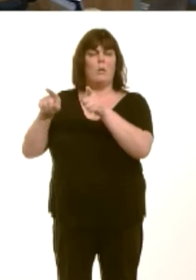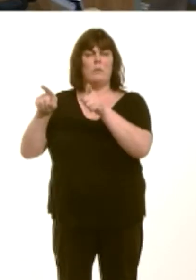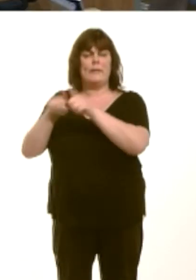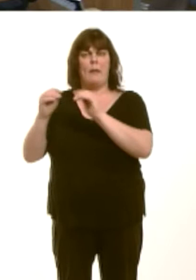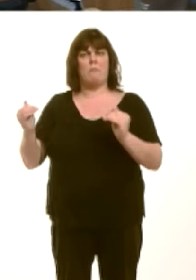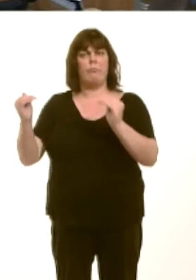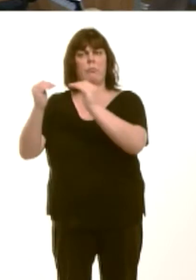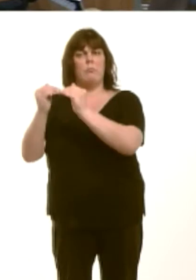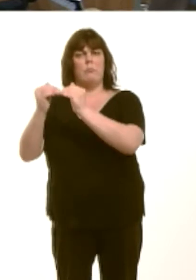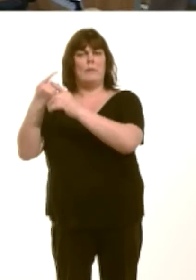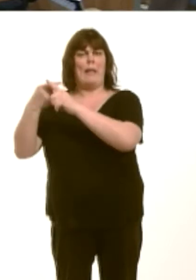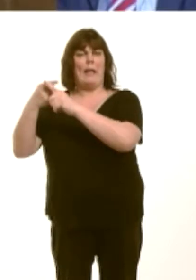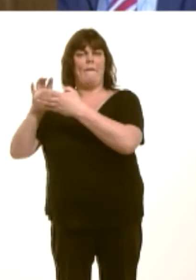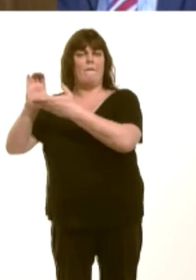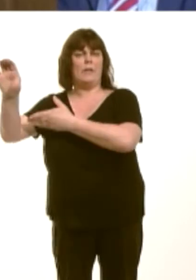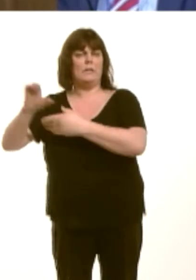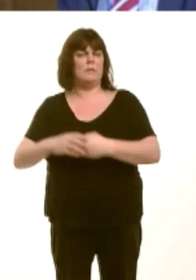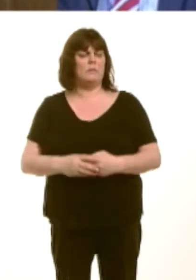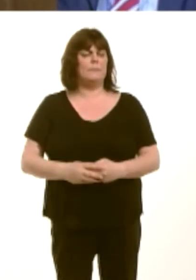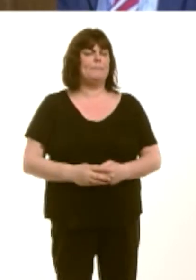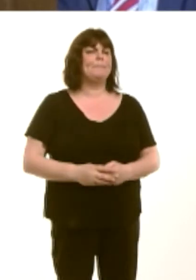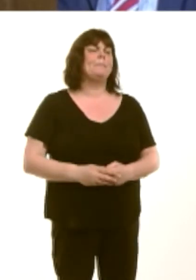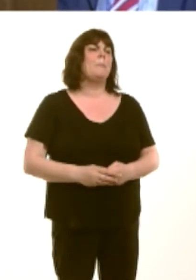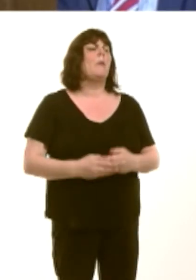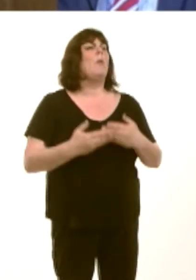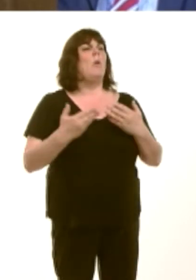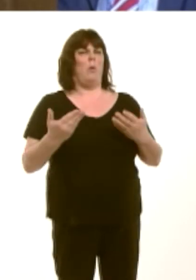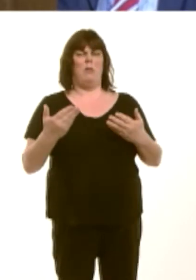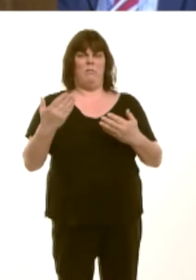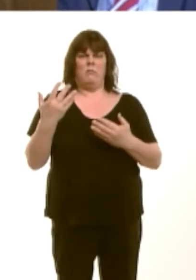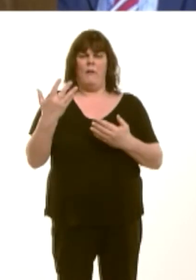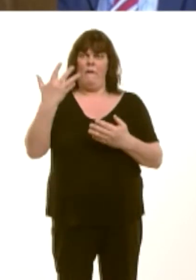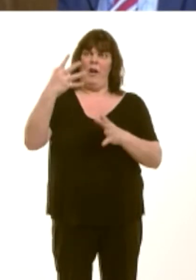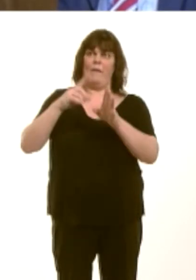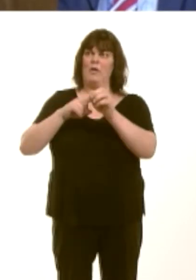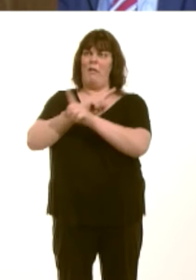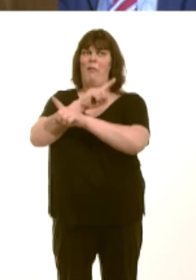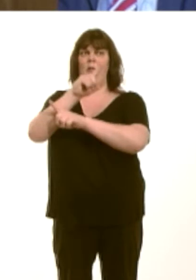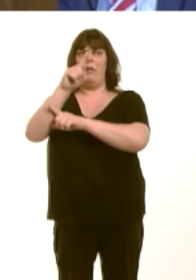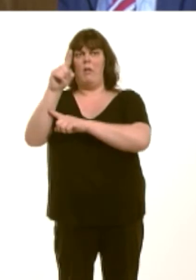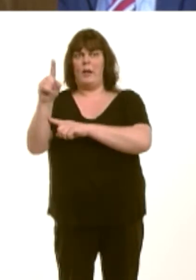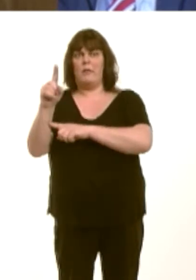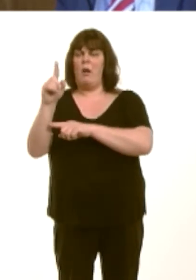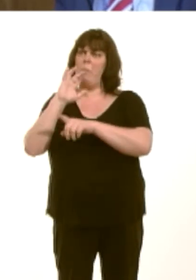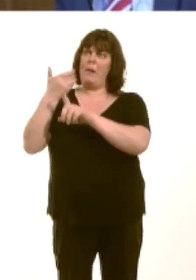Carwyn Jones: Well, weíre in a position where we are five years on, and it took us five years to get to a position where something was agreed in principle.